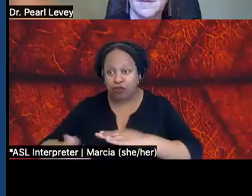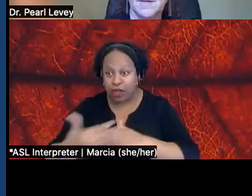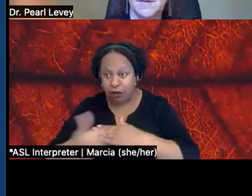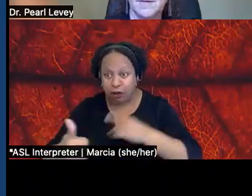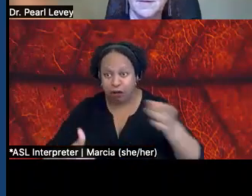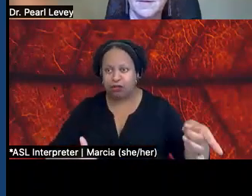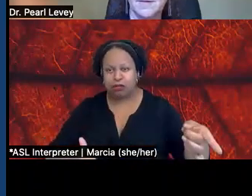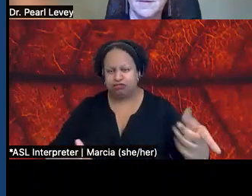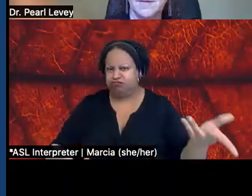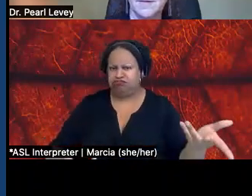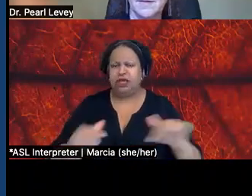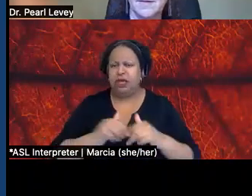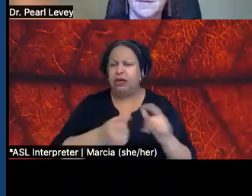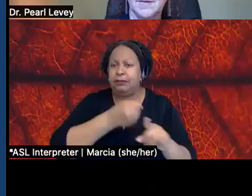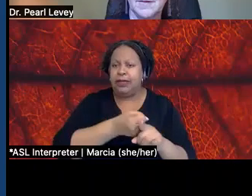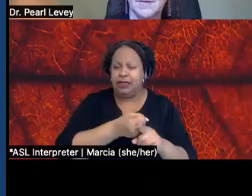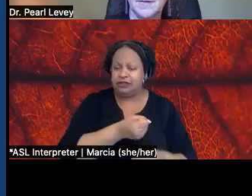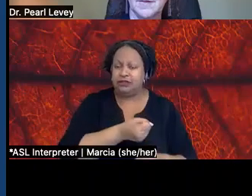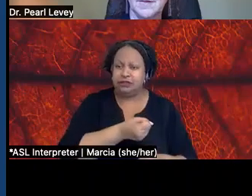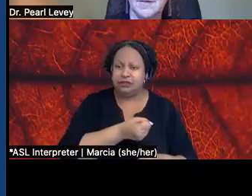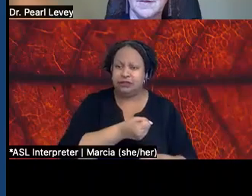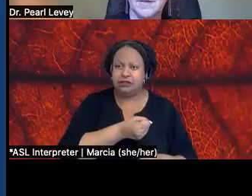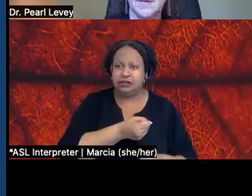what impact would that have on the rest of the team members.